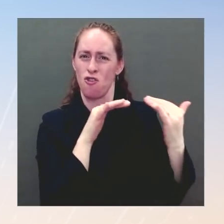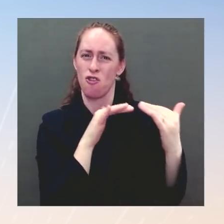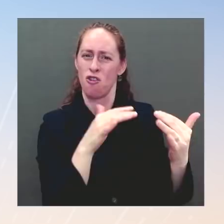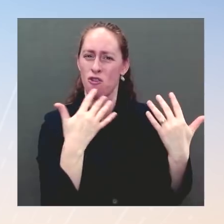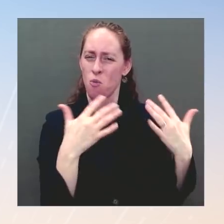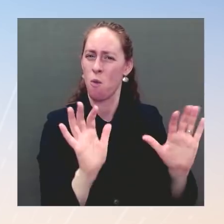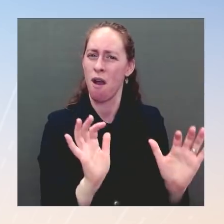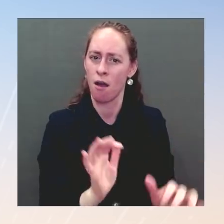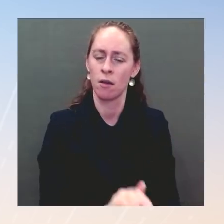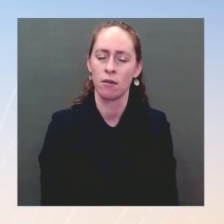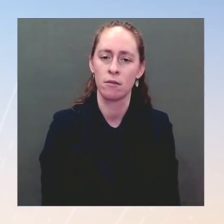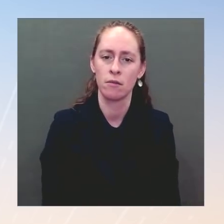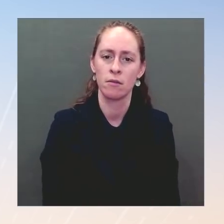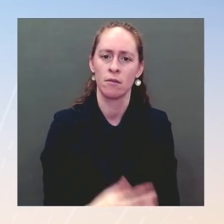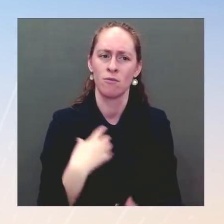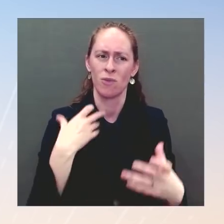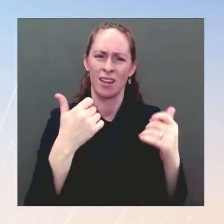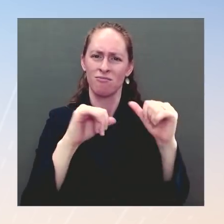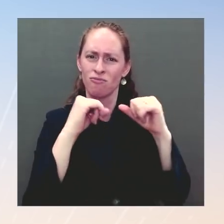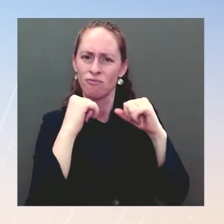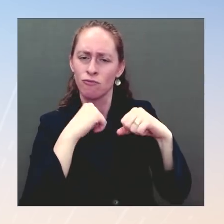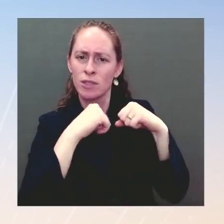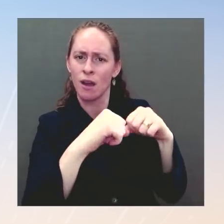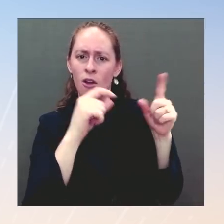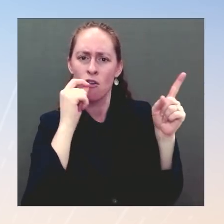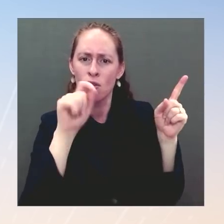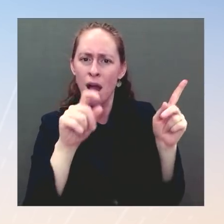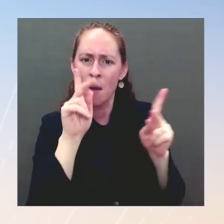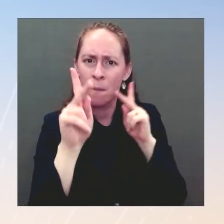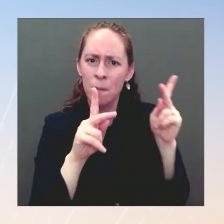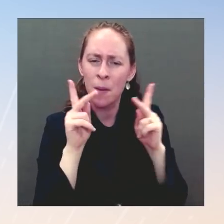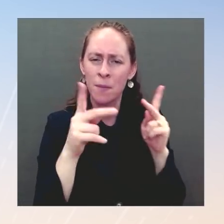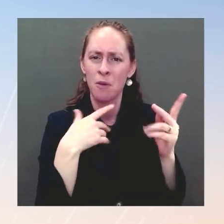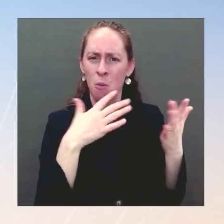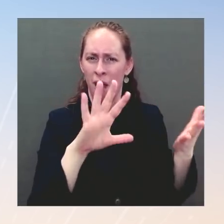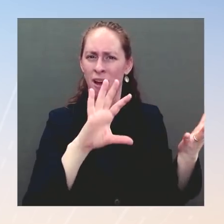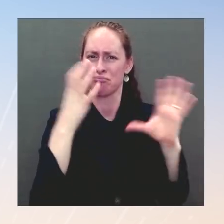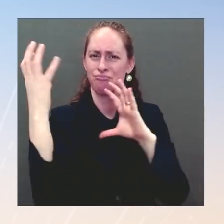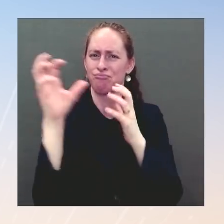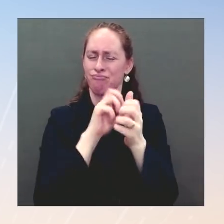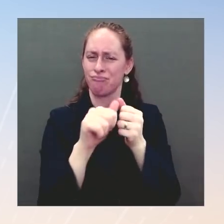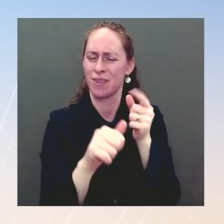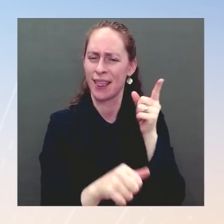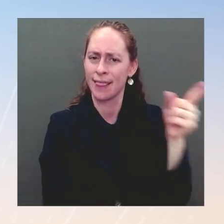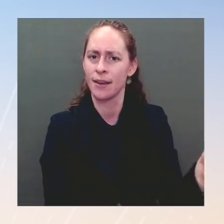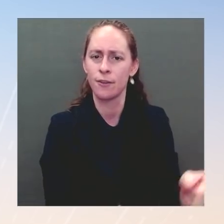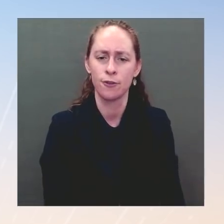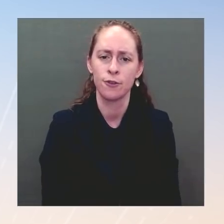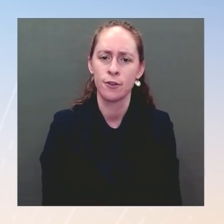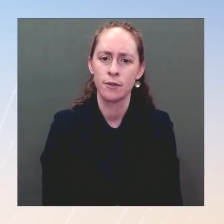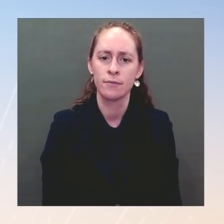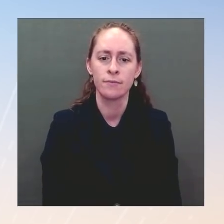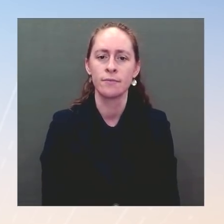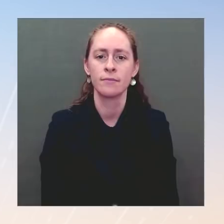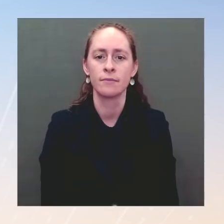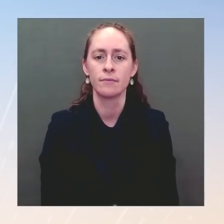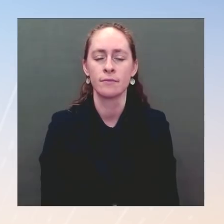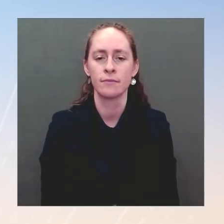We're going to continue to make clear that there are much -- that as -- if he continues to escalate, we will as well. The Press: And as we wait to see